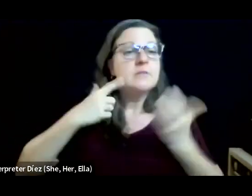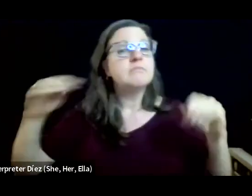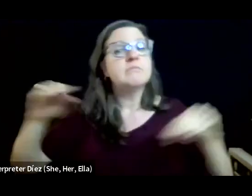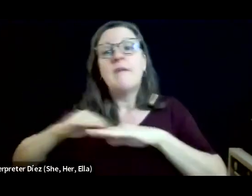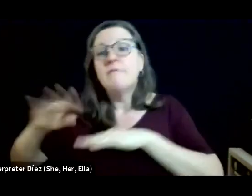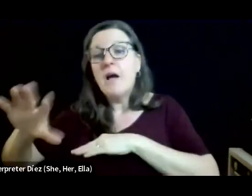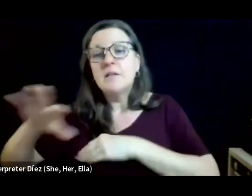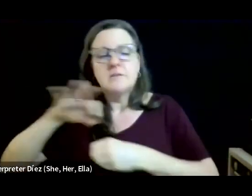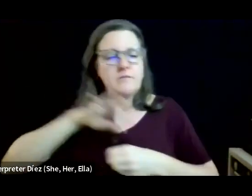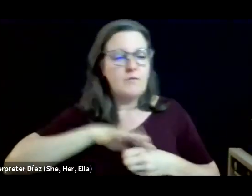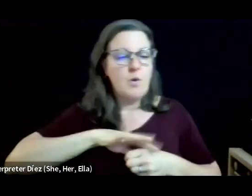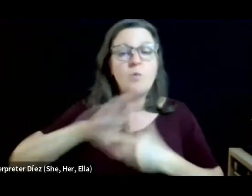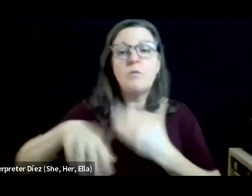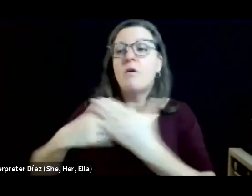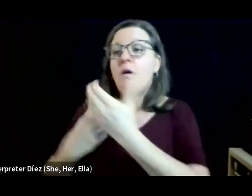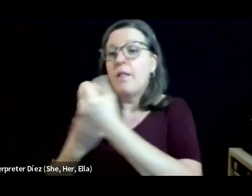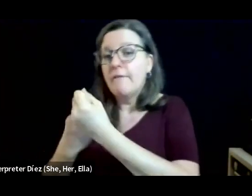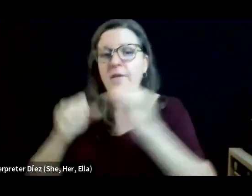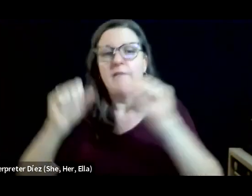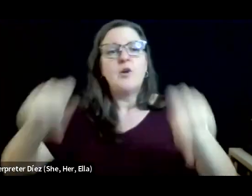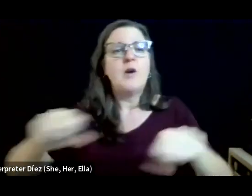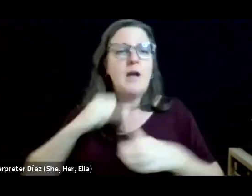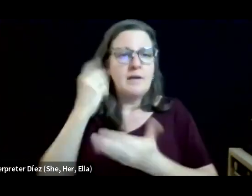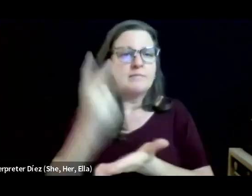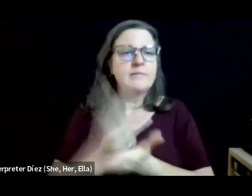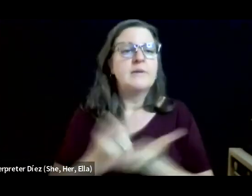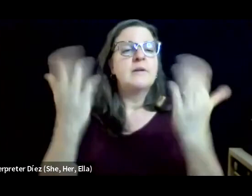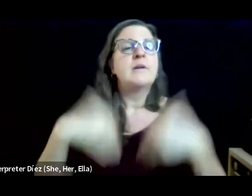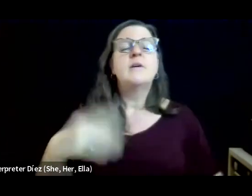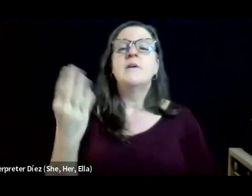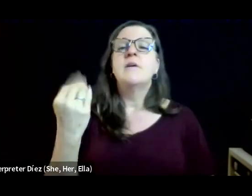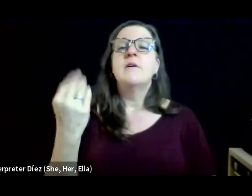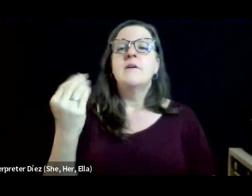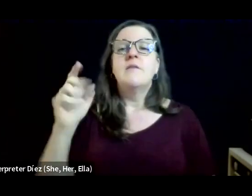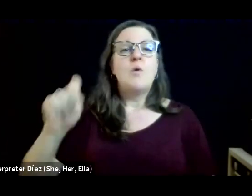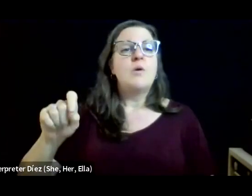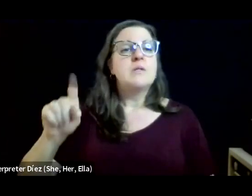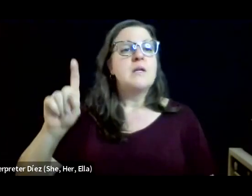Aye. [Item 14.13,]